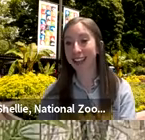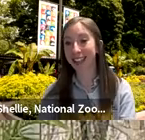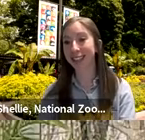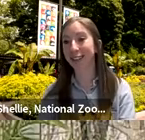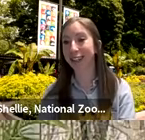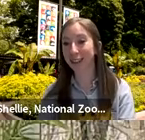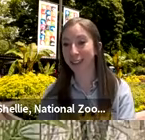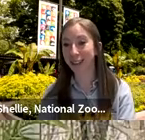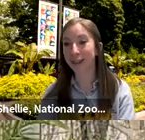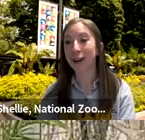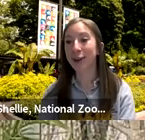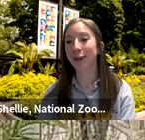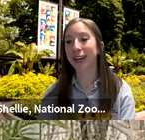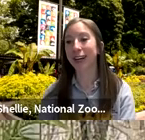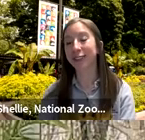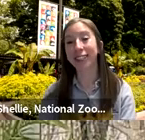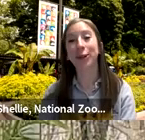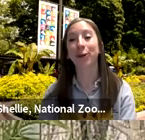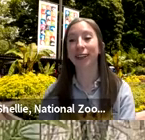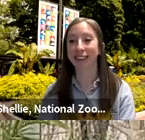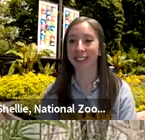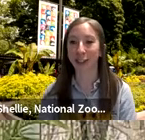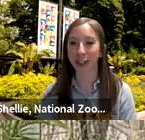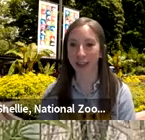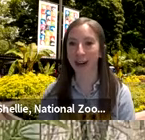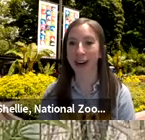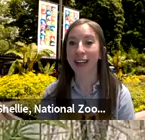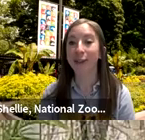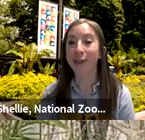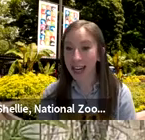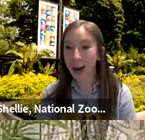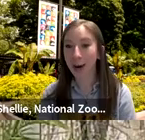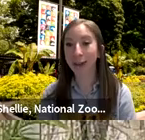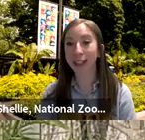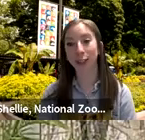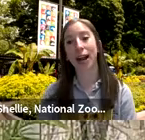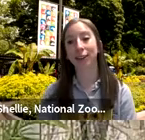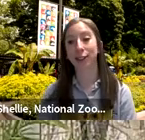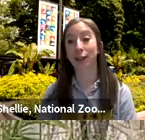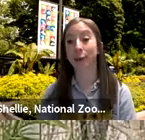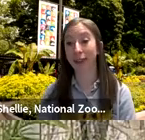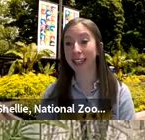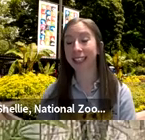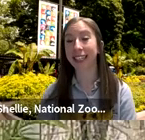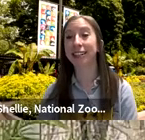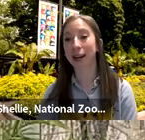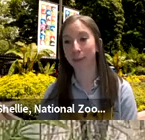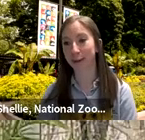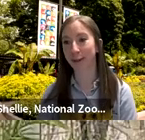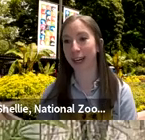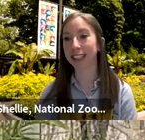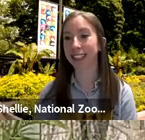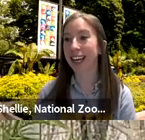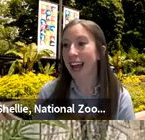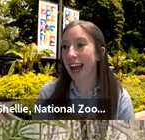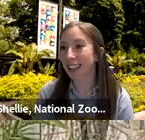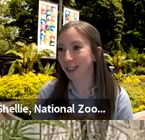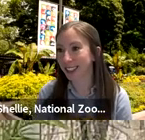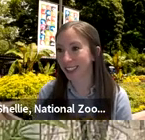see or hear you, nor can you see or hear each other. You can however interact